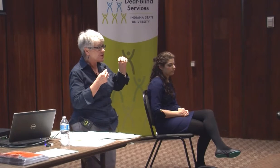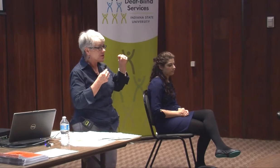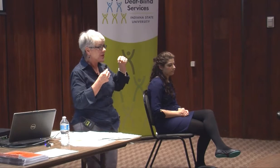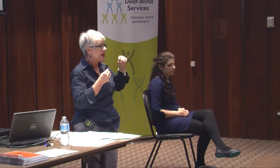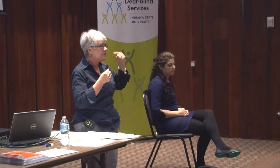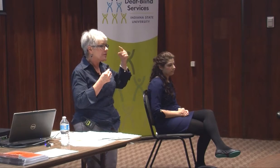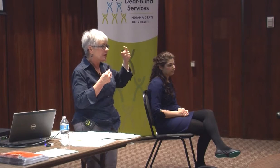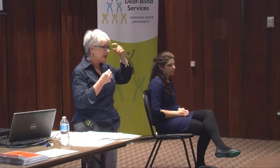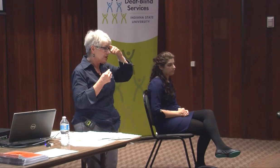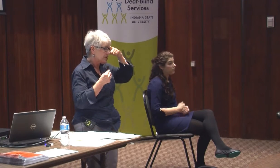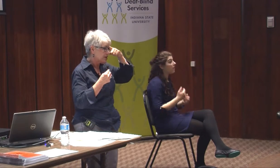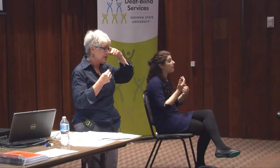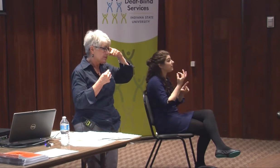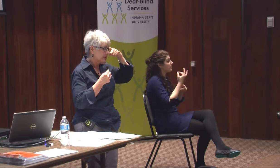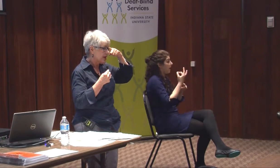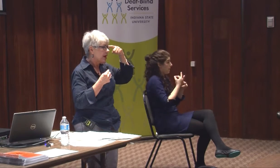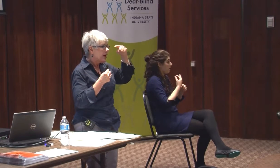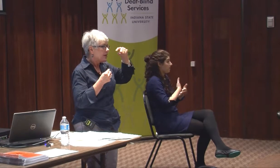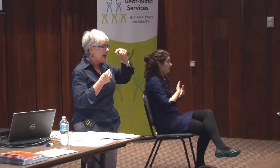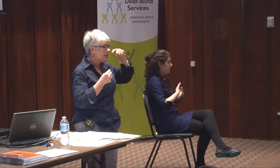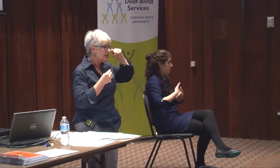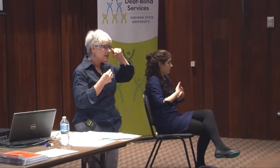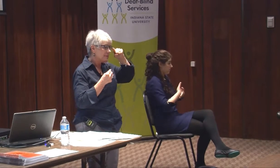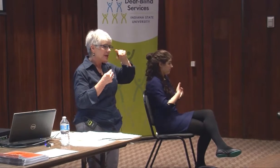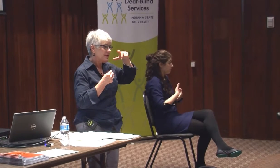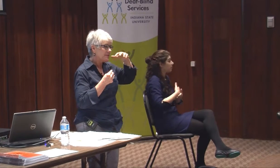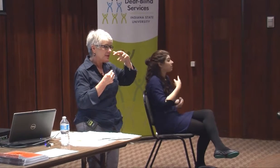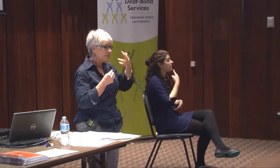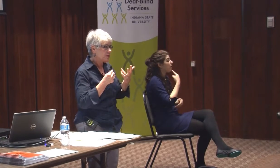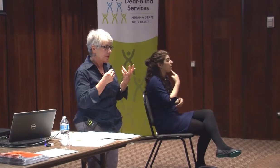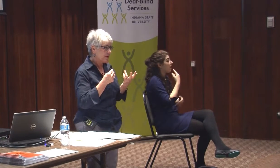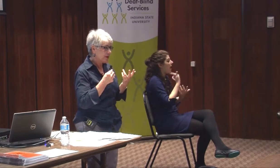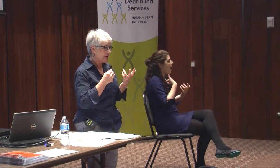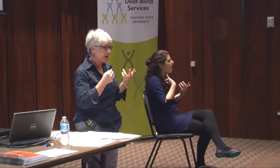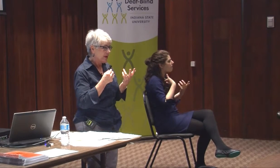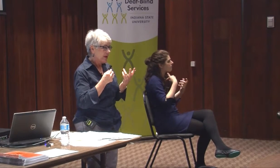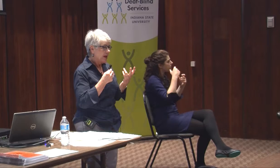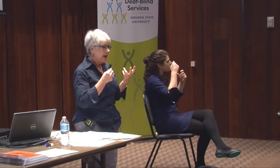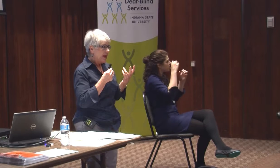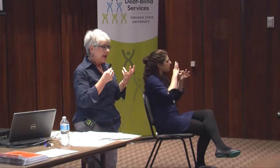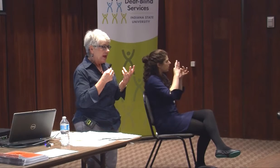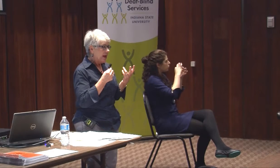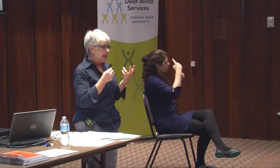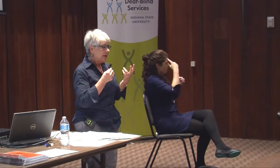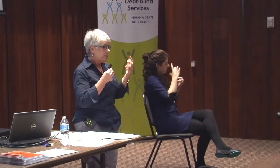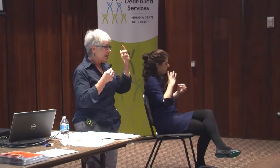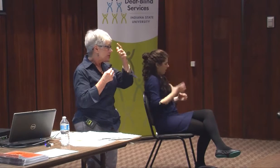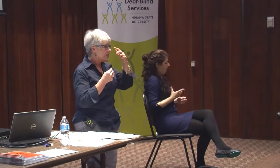show that they have fewer connections in their brain. What happens is the babies when they're born early, their brains are